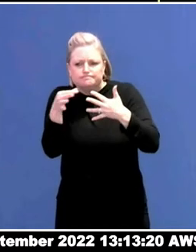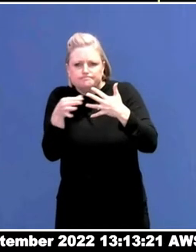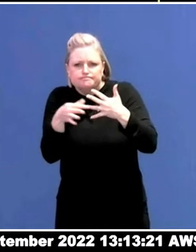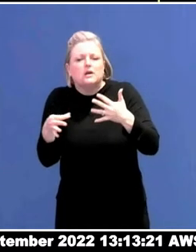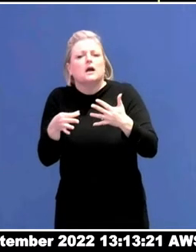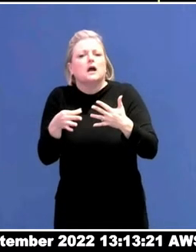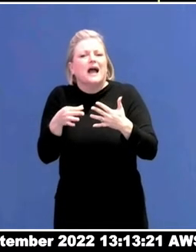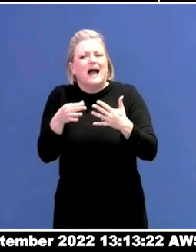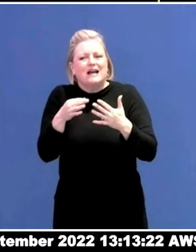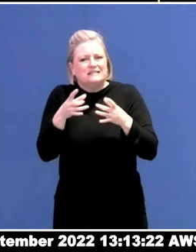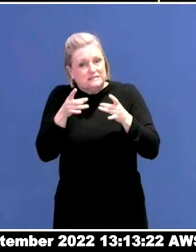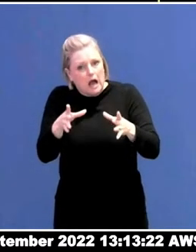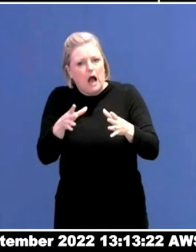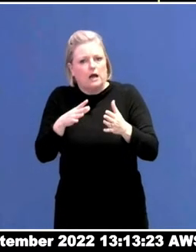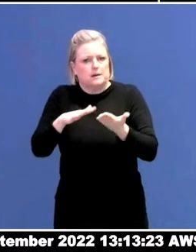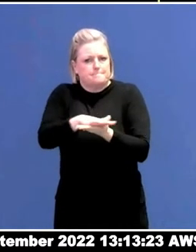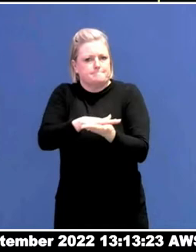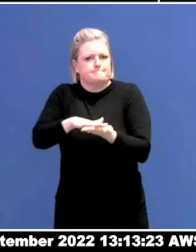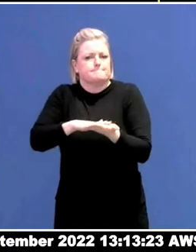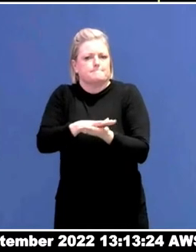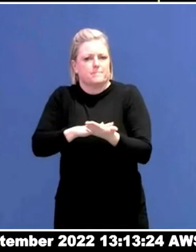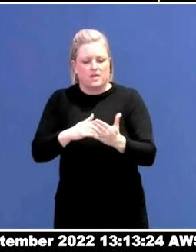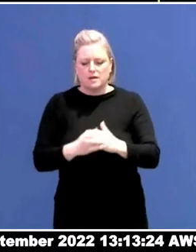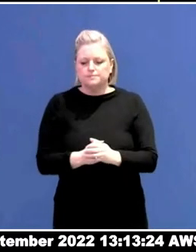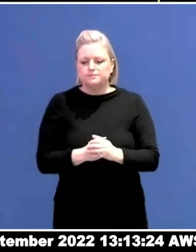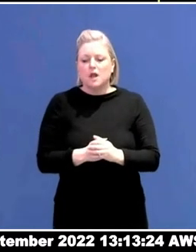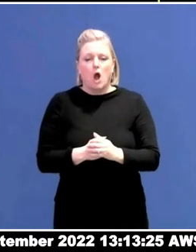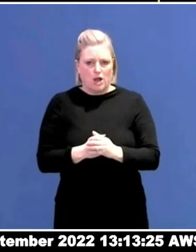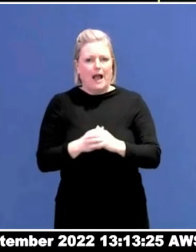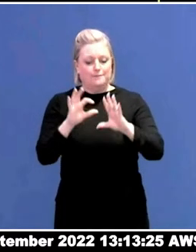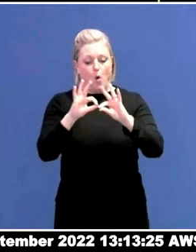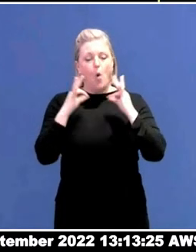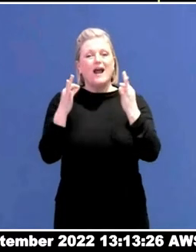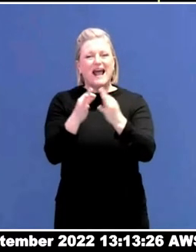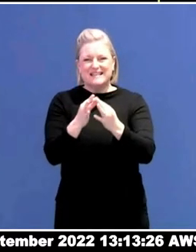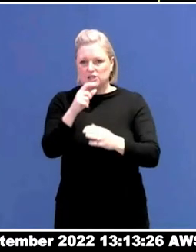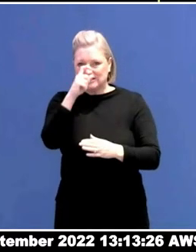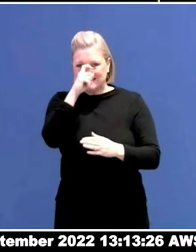in terms of decarceration? So, Sisters Inside is very much a values-based driven, as an Aboriginal